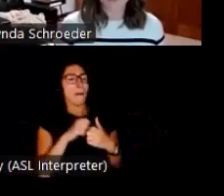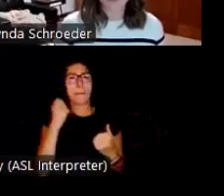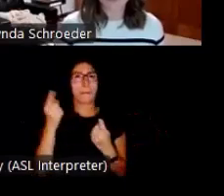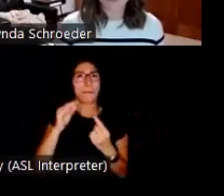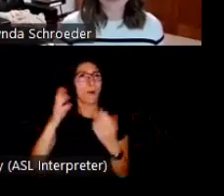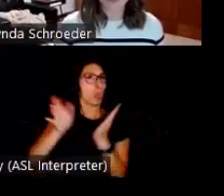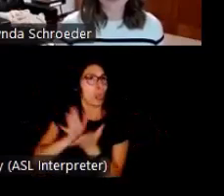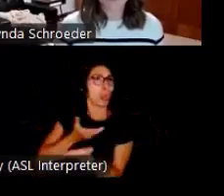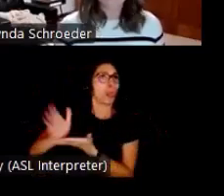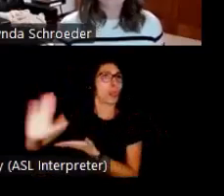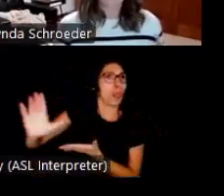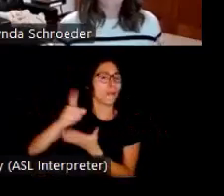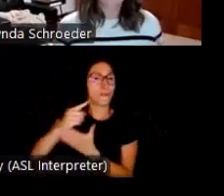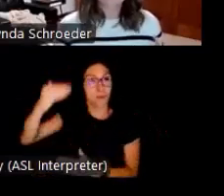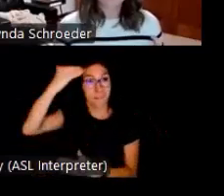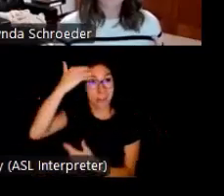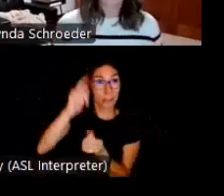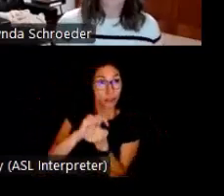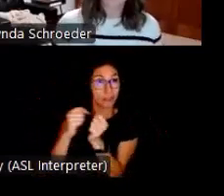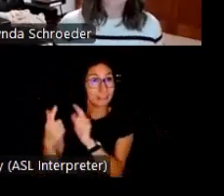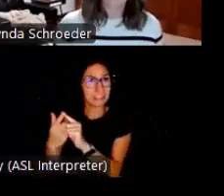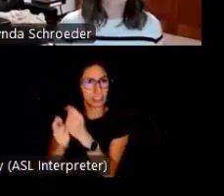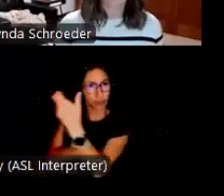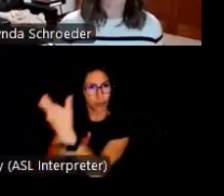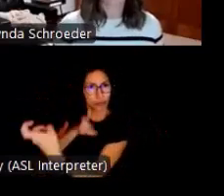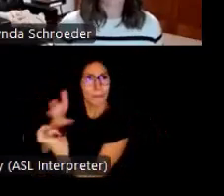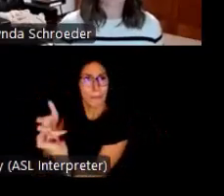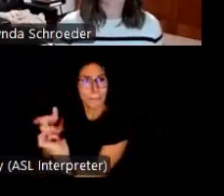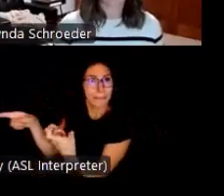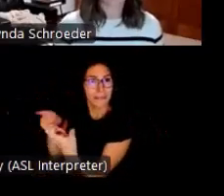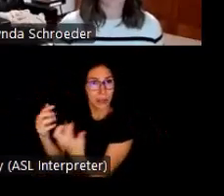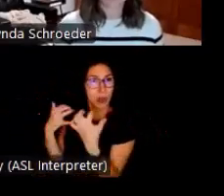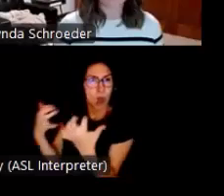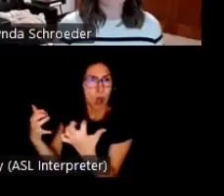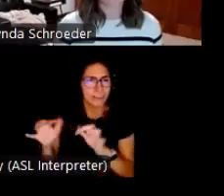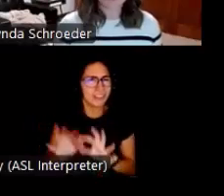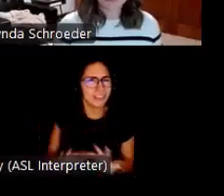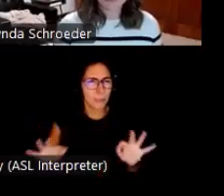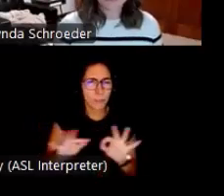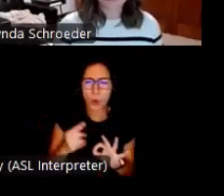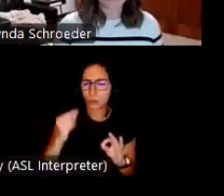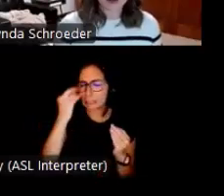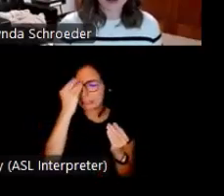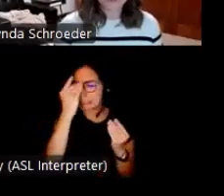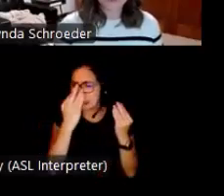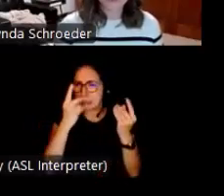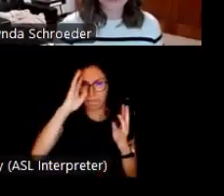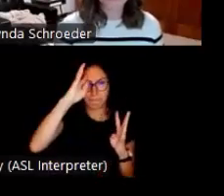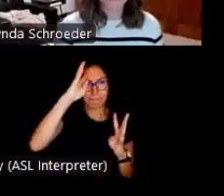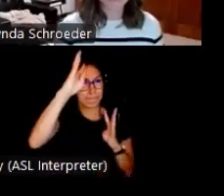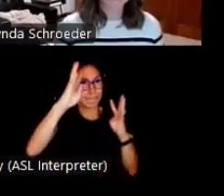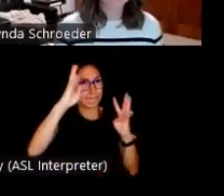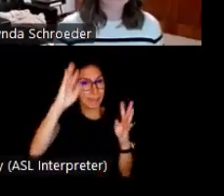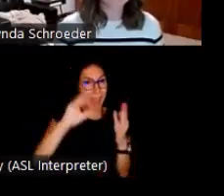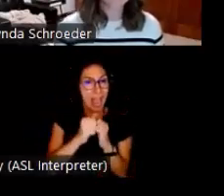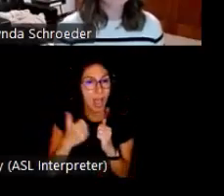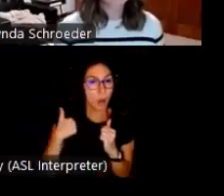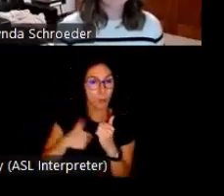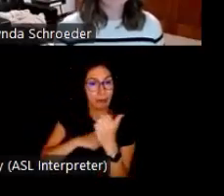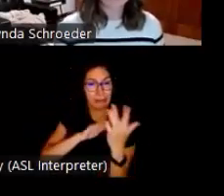translation, we need to be creative in how we reach these communities and recognize that there are still best practices for working